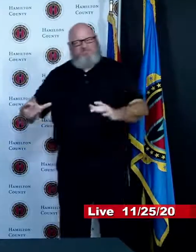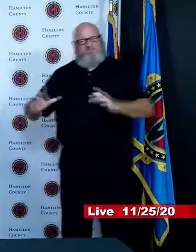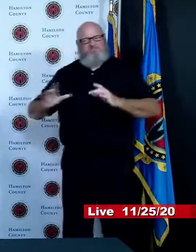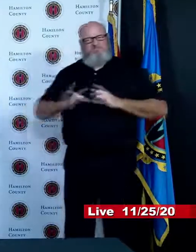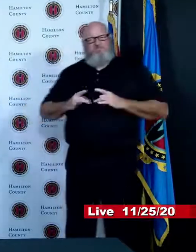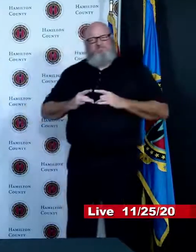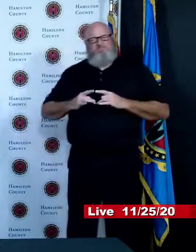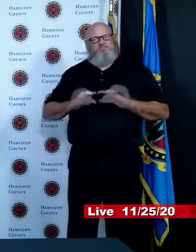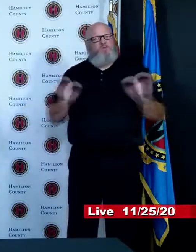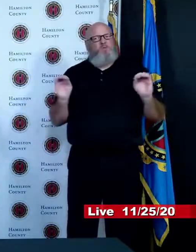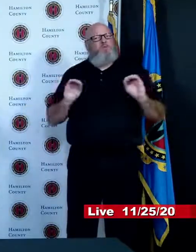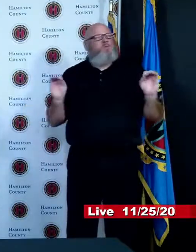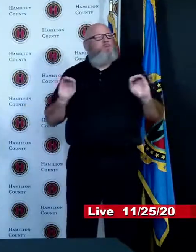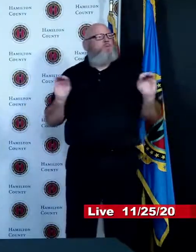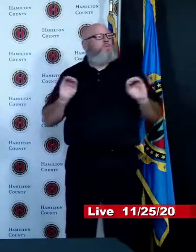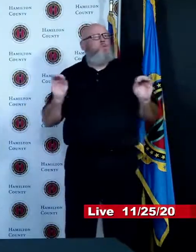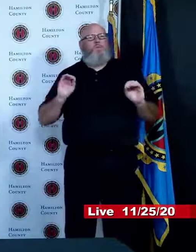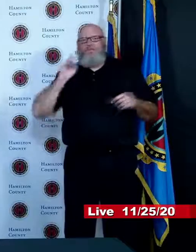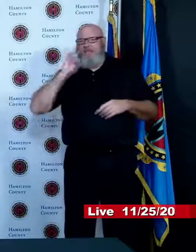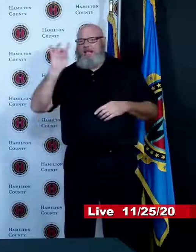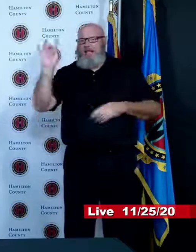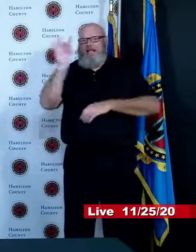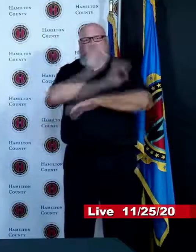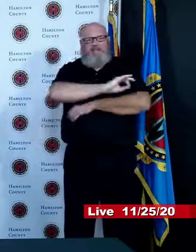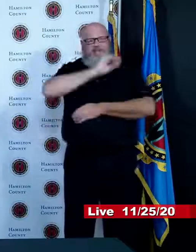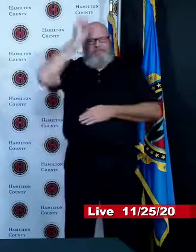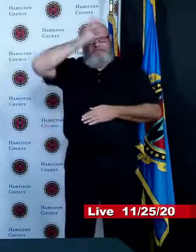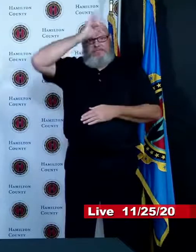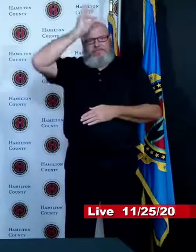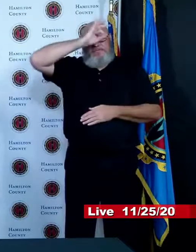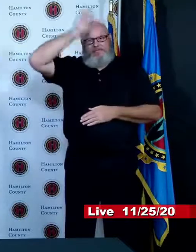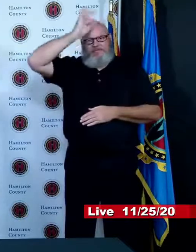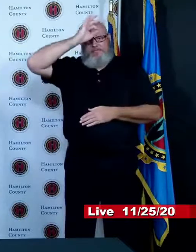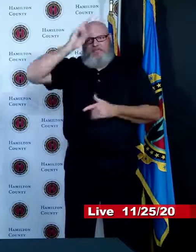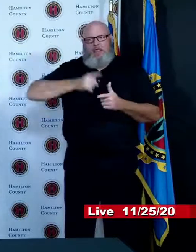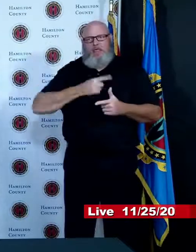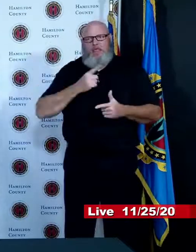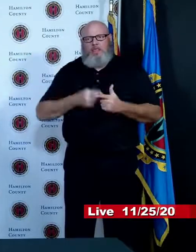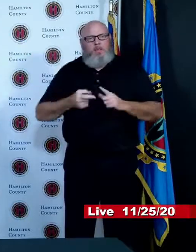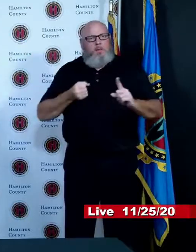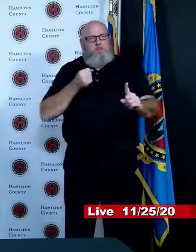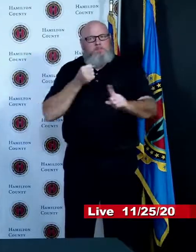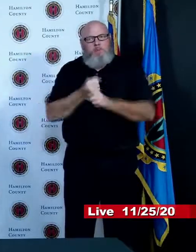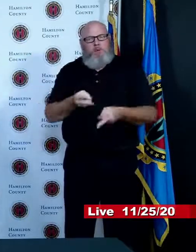is it just you can't trace them all anymore no we the value of me eliminating that question is